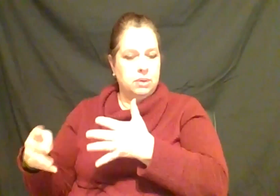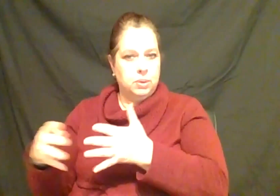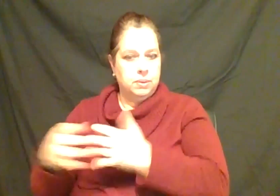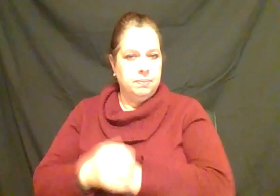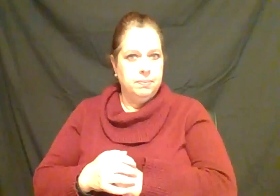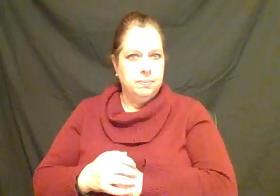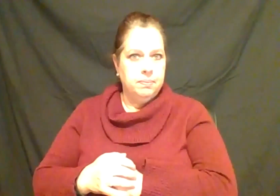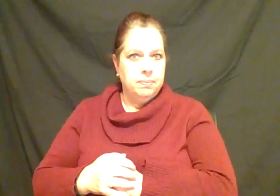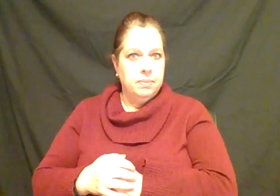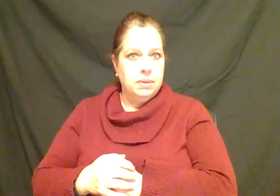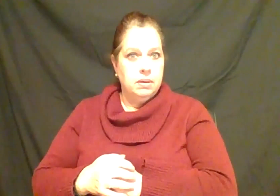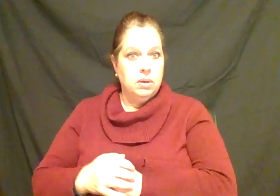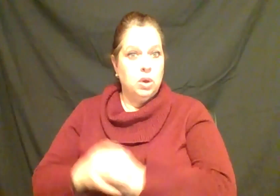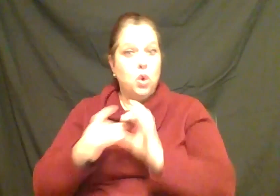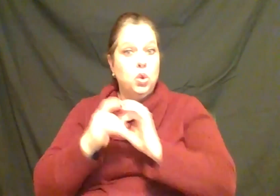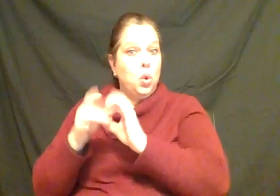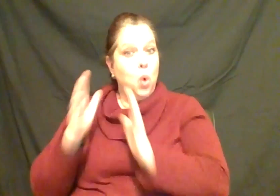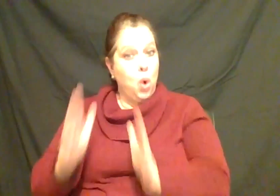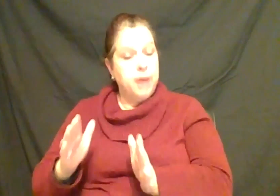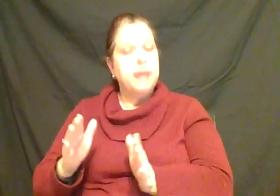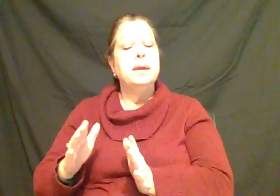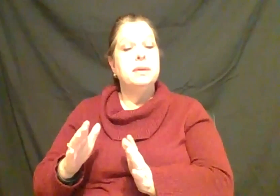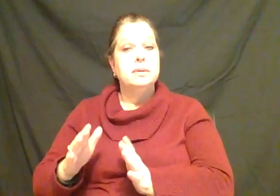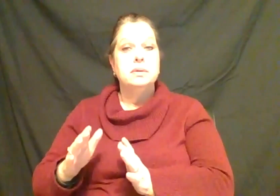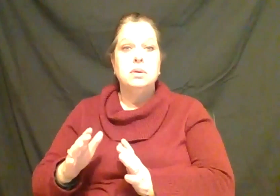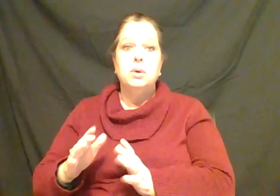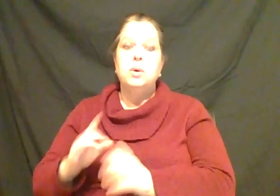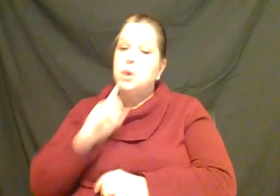the coordinators are more than i'm more than certain they're going to have parent